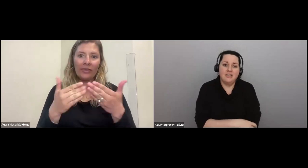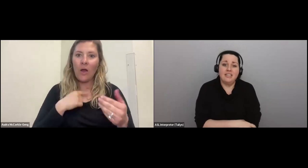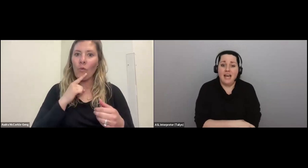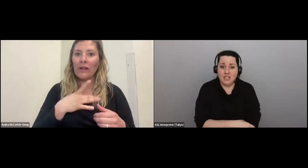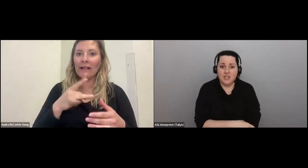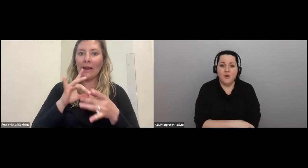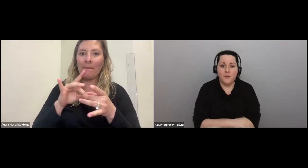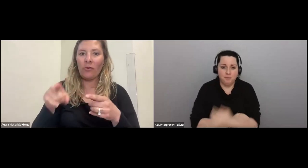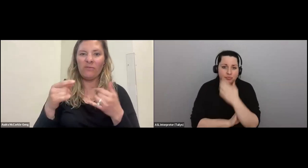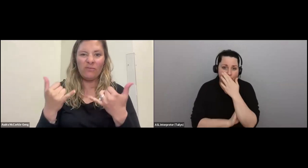ASL Interpreter (Tailyn): Yes. So